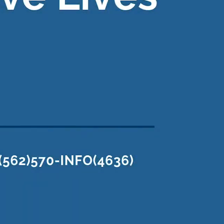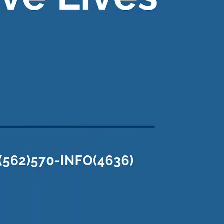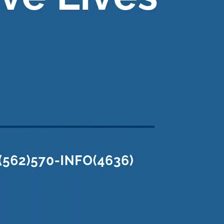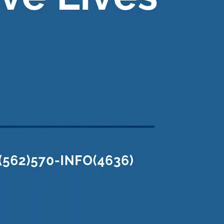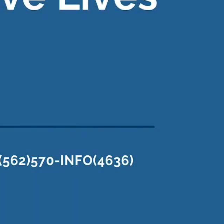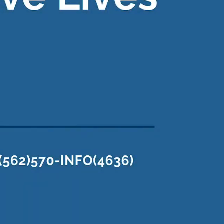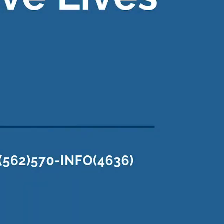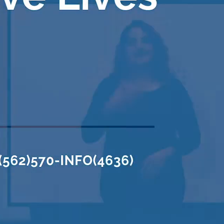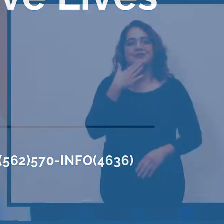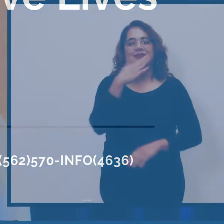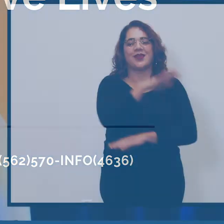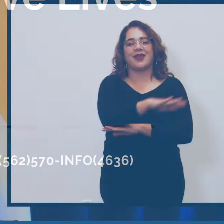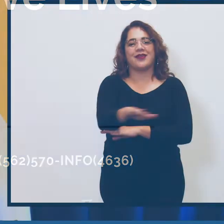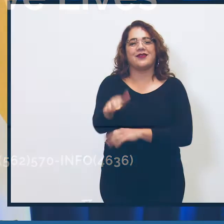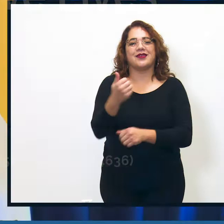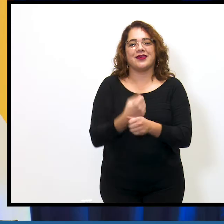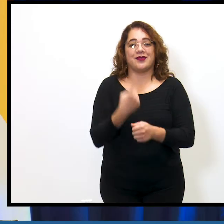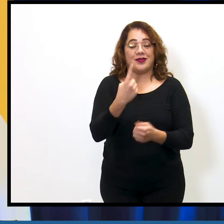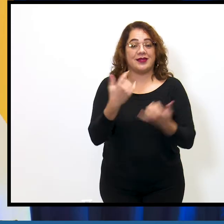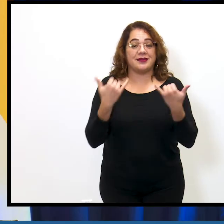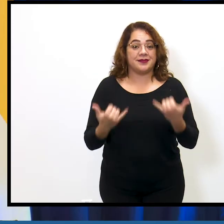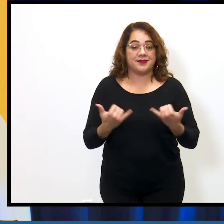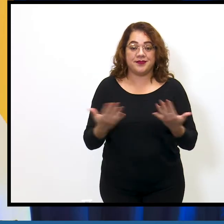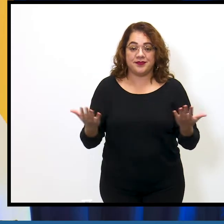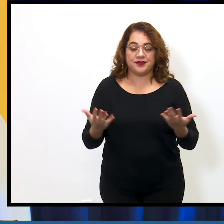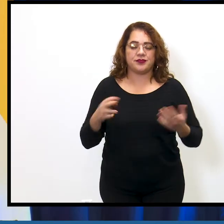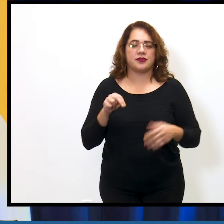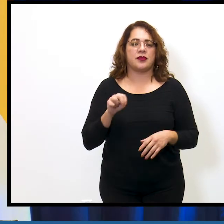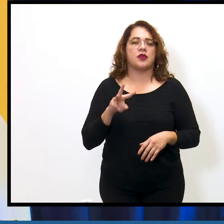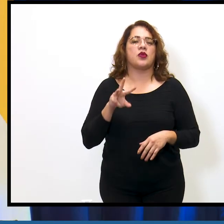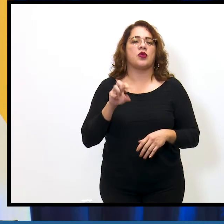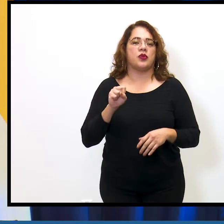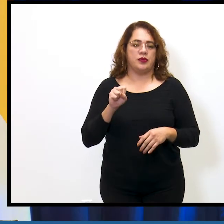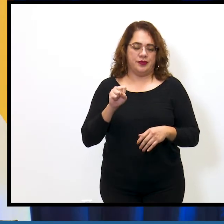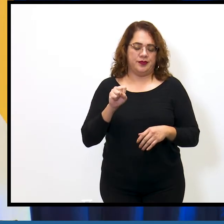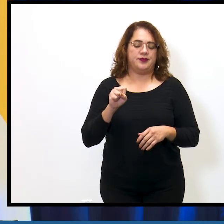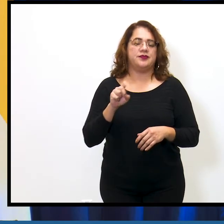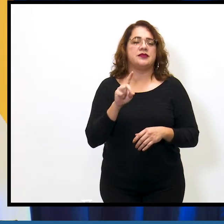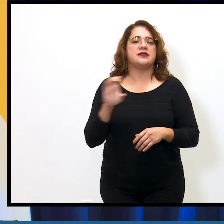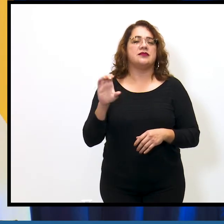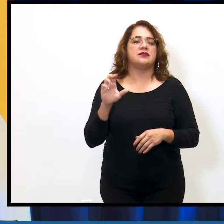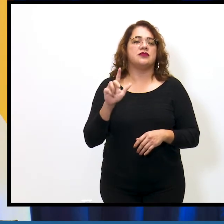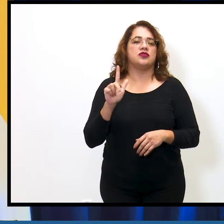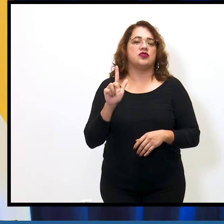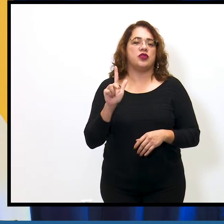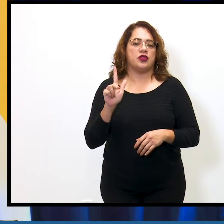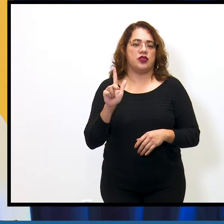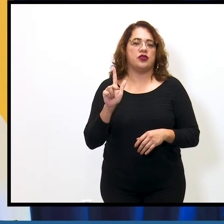Well good afternoon everybody and today is our briefing for December the 23rd. It also is of